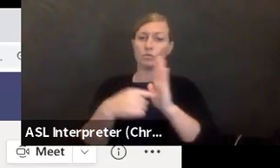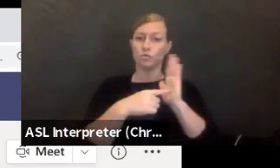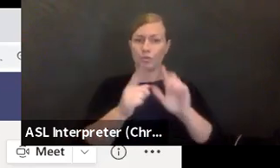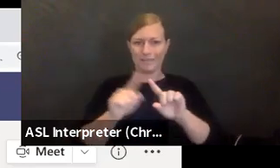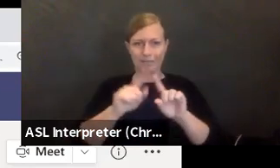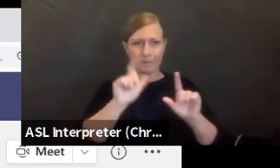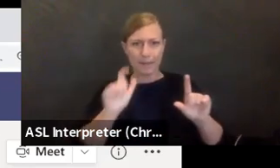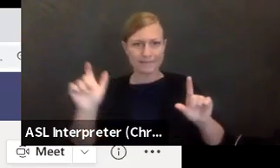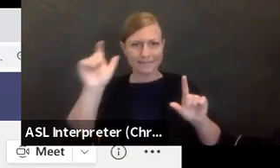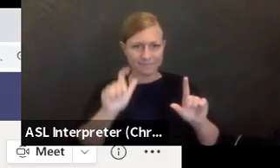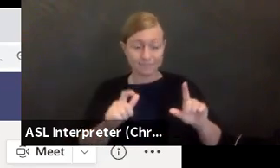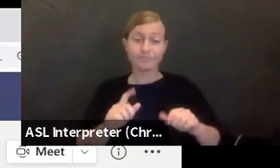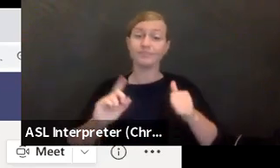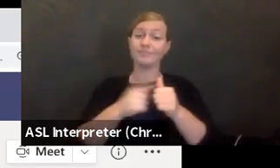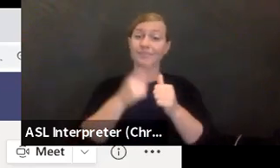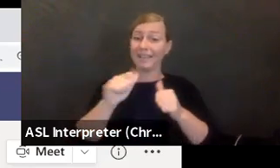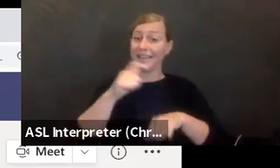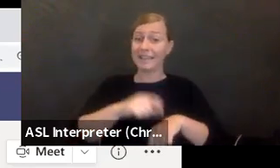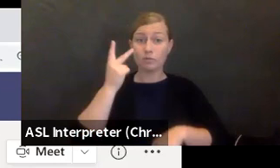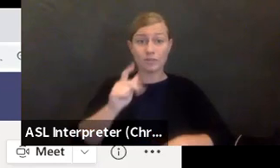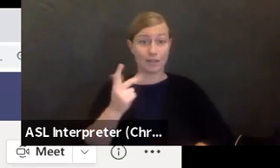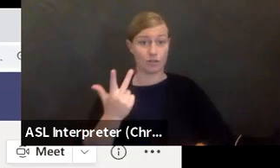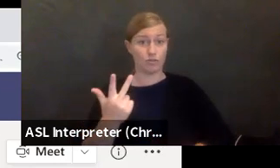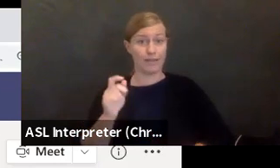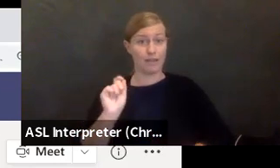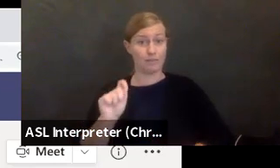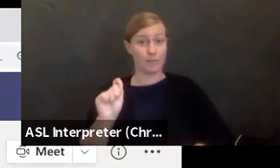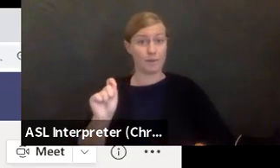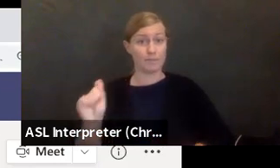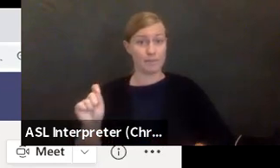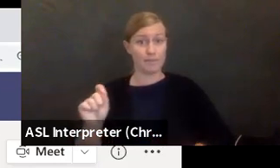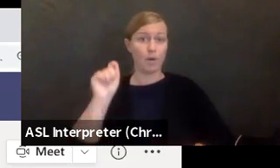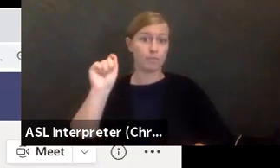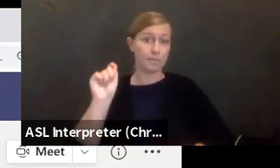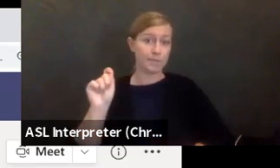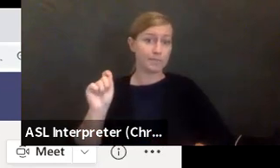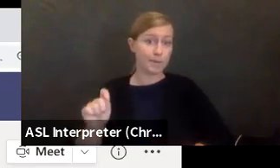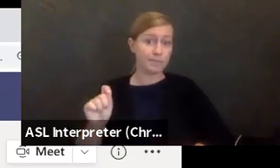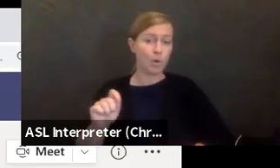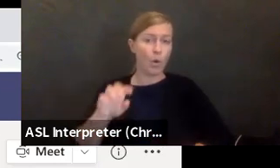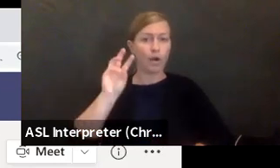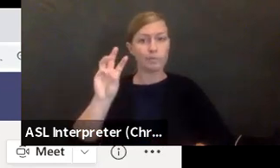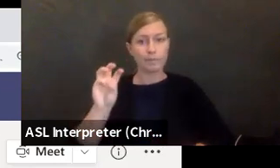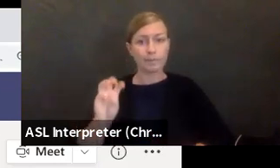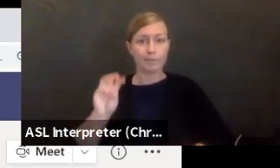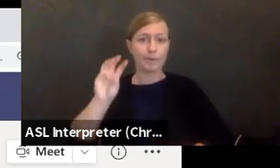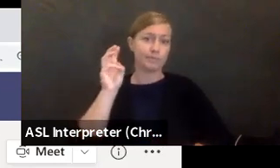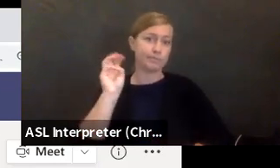your general channel is the main channel, the "magical" area that I don't mess with much. It's my main class area.